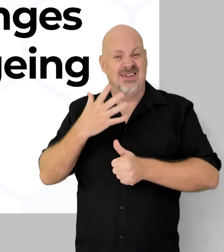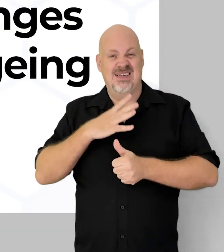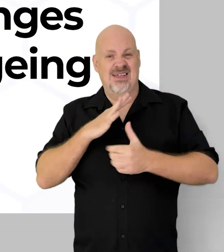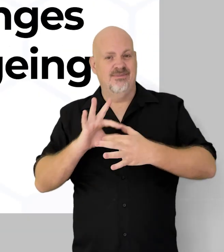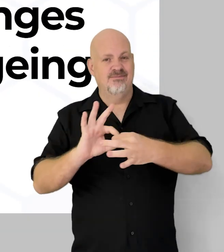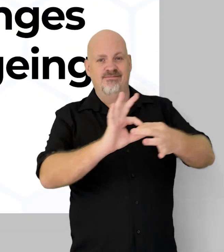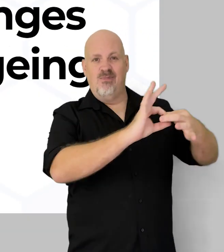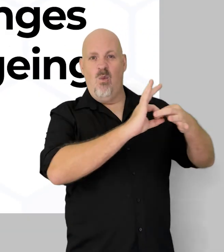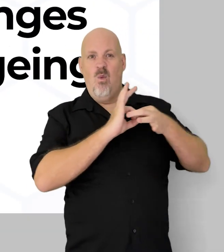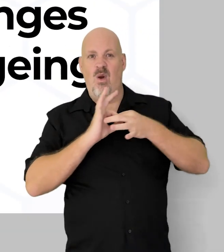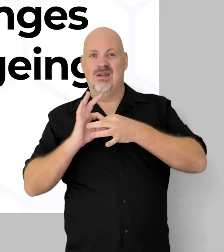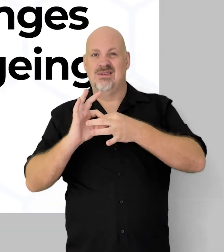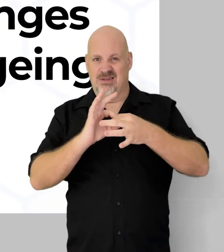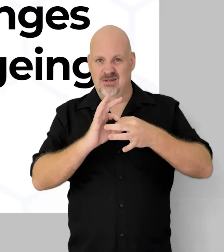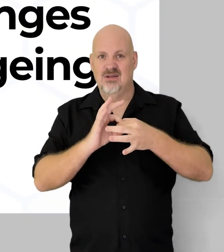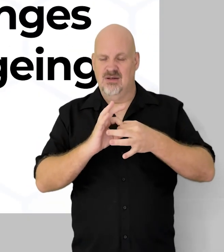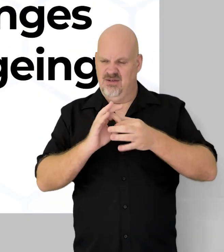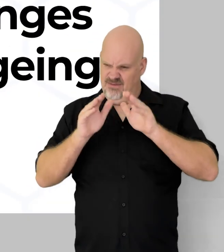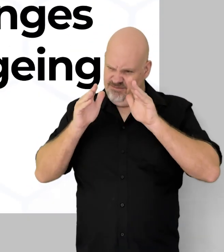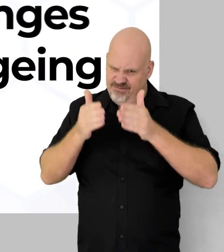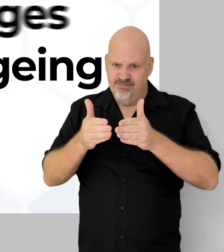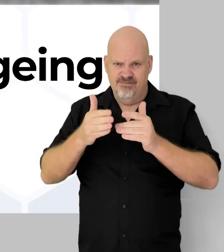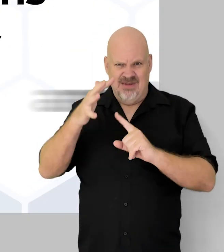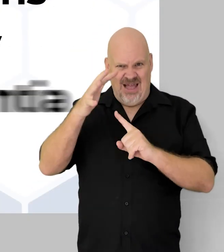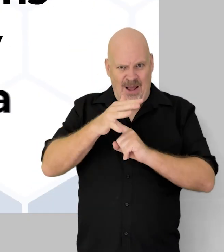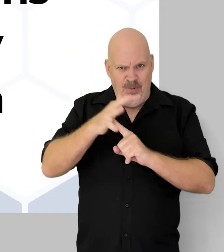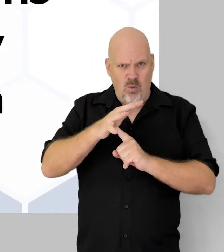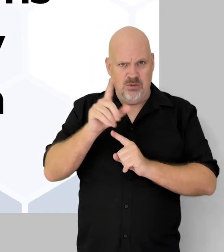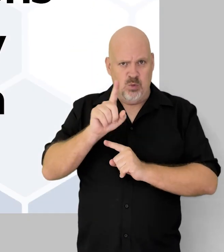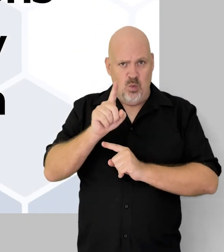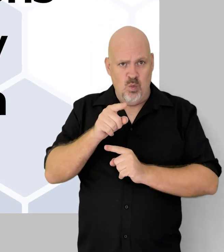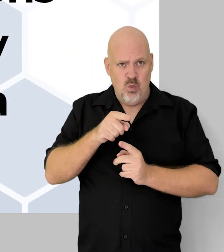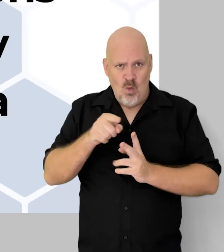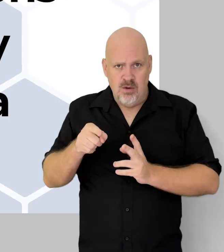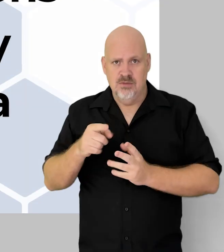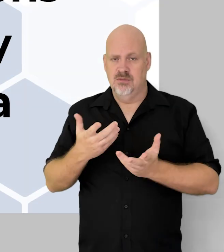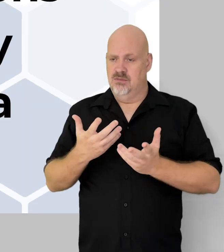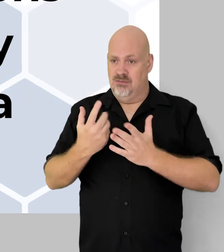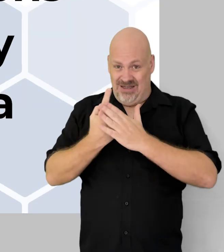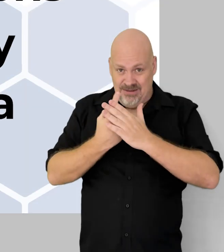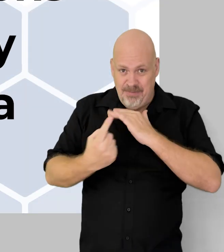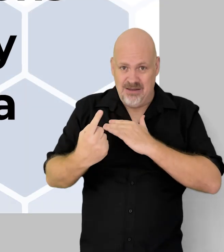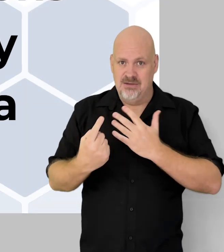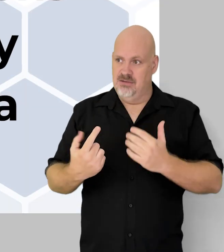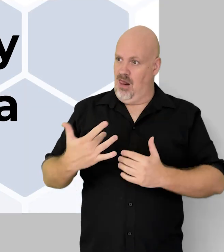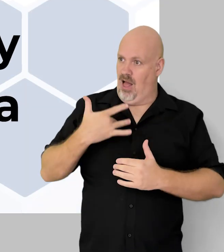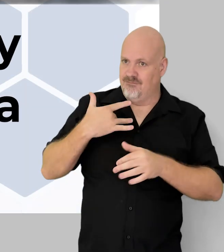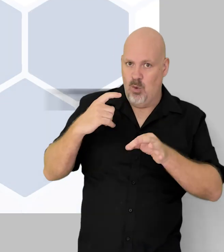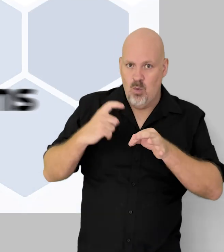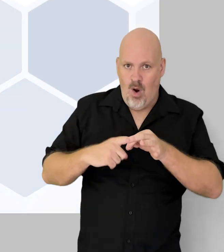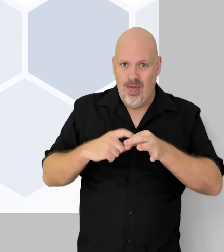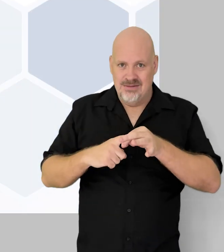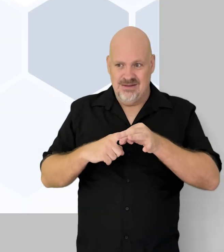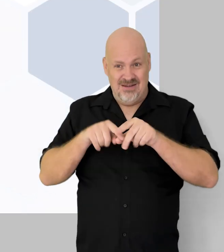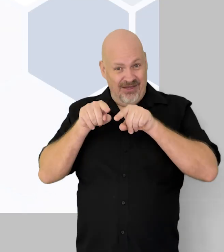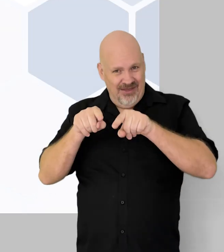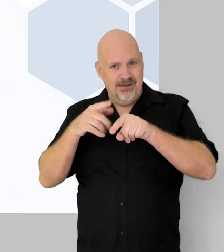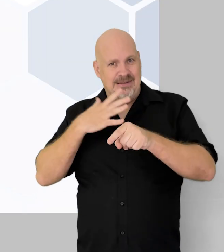associated with ageing, the presence of multiple chronic conditions, including frailty and dementia, and the use of multiple medications, are common in this population.